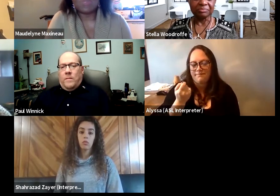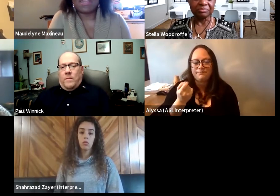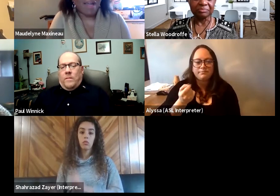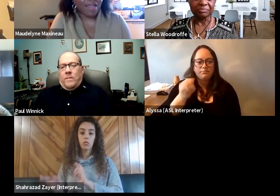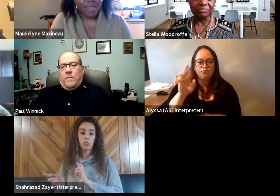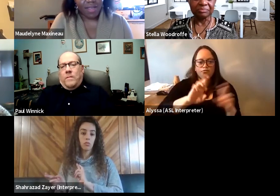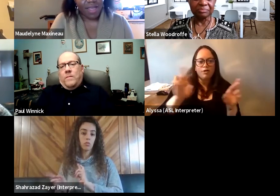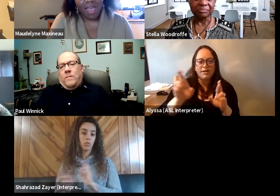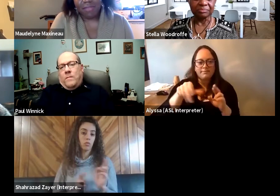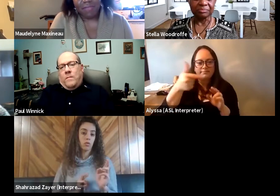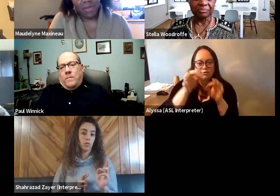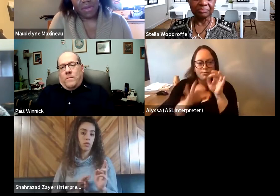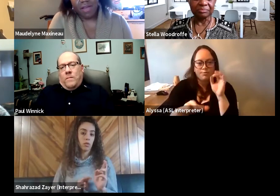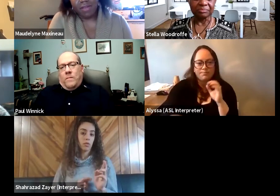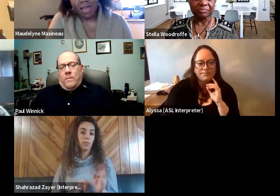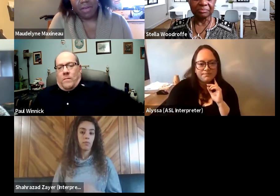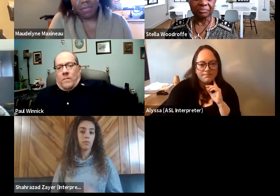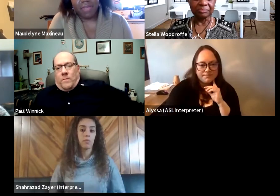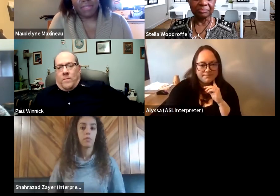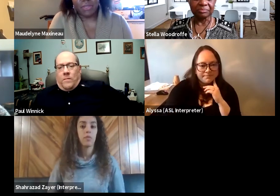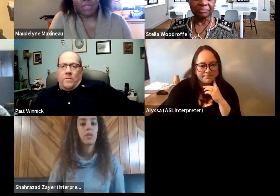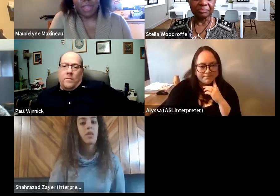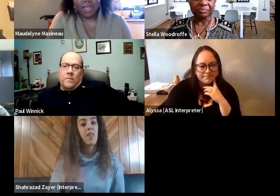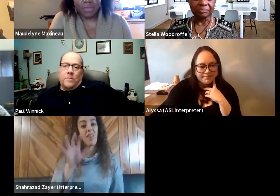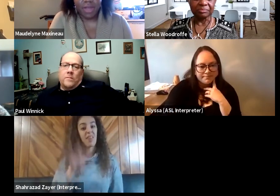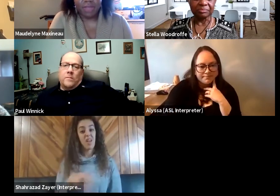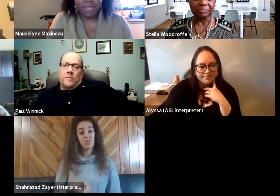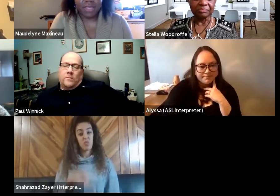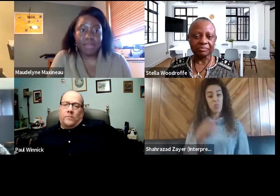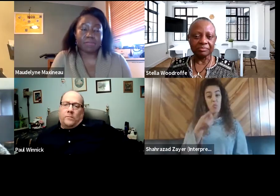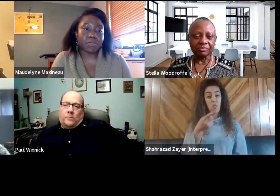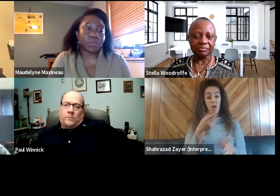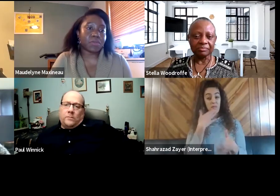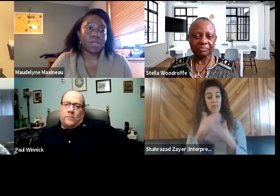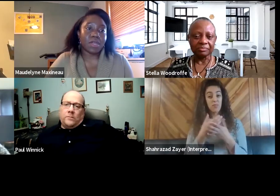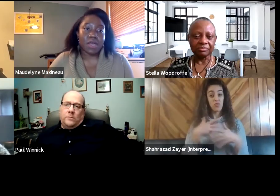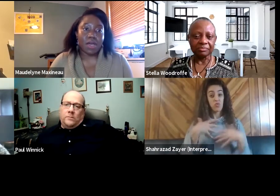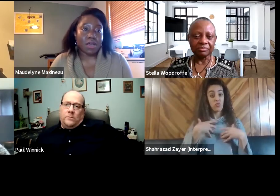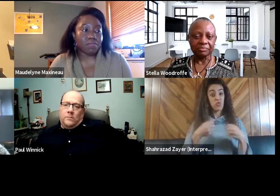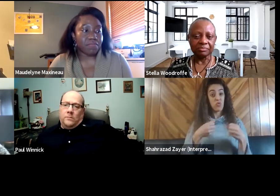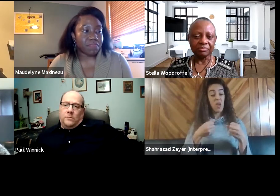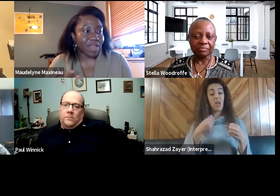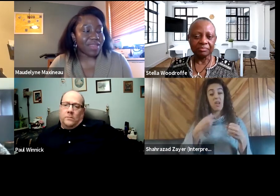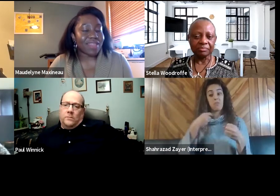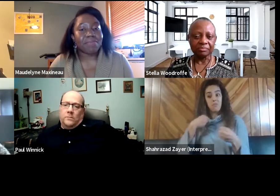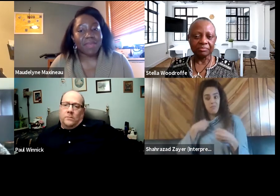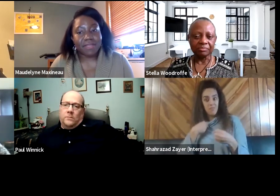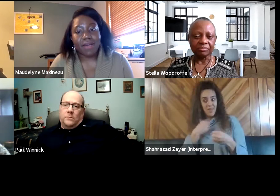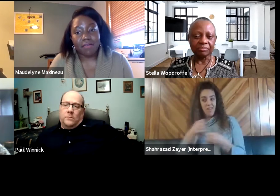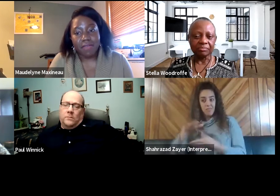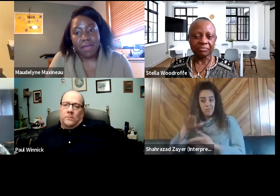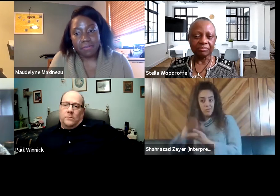and I haven't figured out how to best utilize or how to get him to how to get the best out of that.